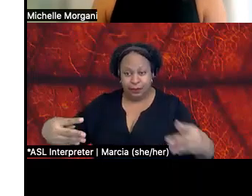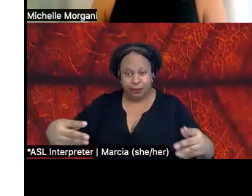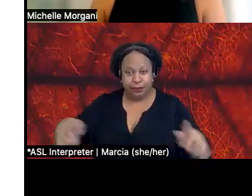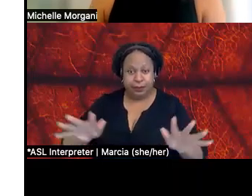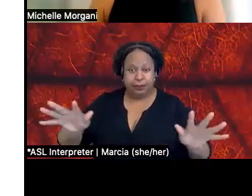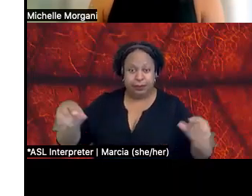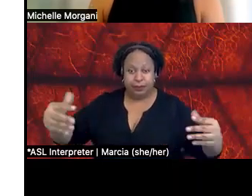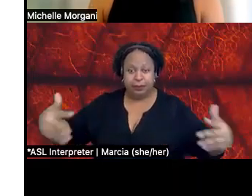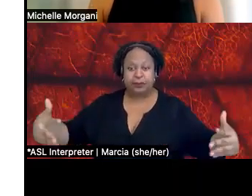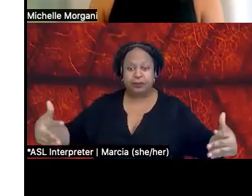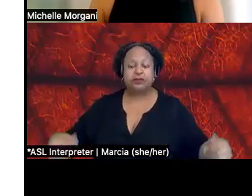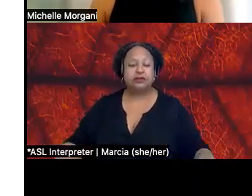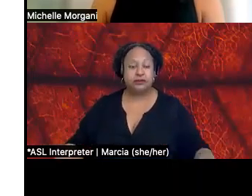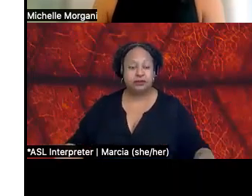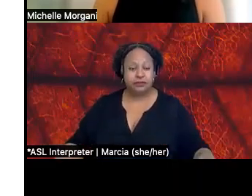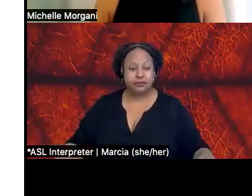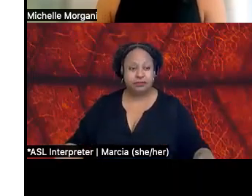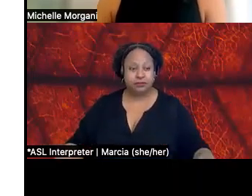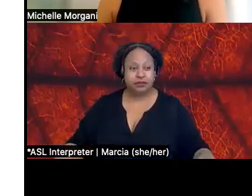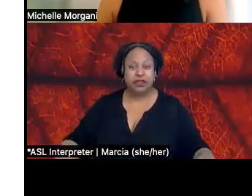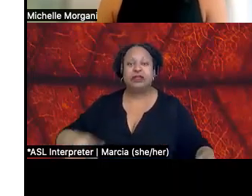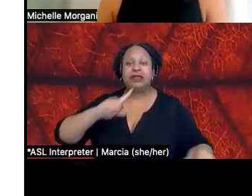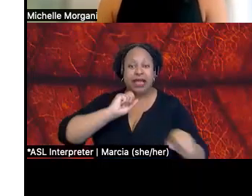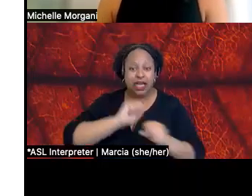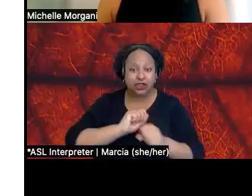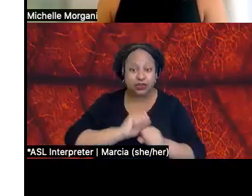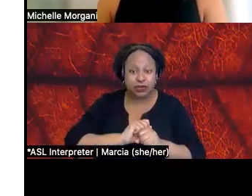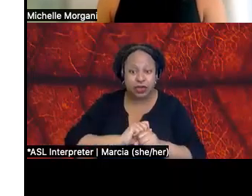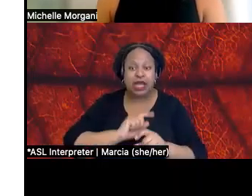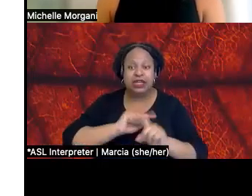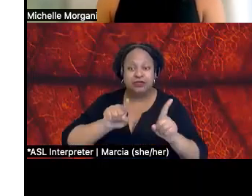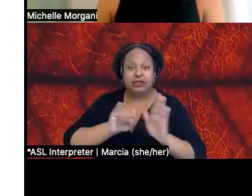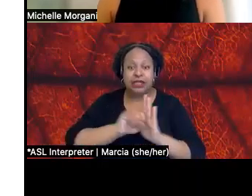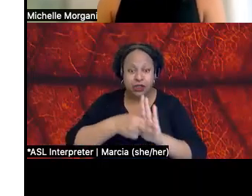And the actual differential diagnosis I have a picture of here is the differential